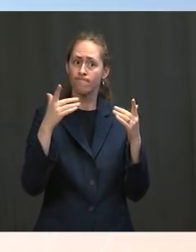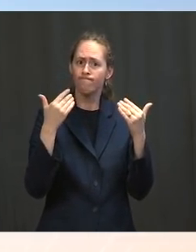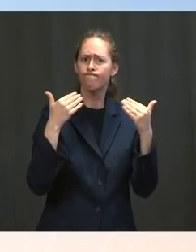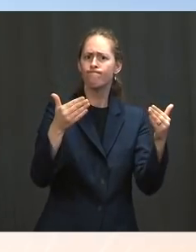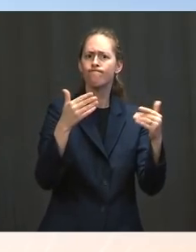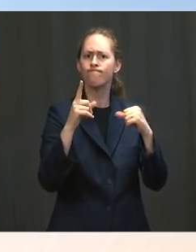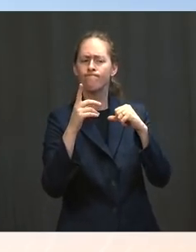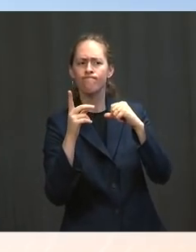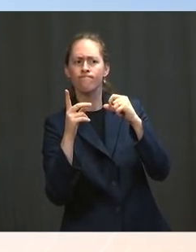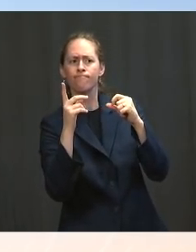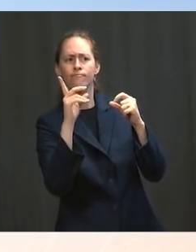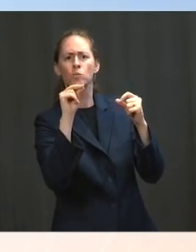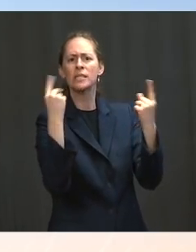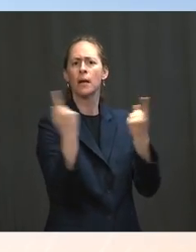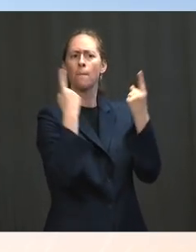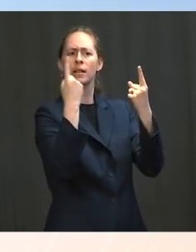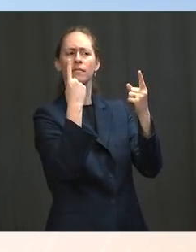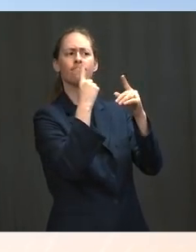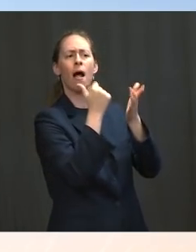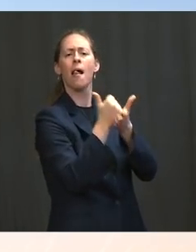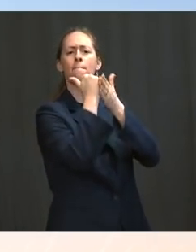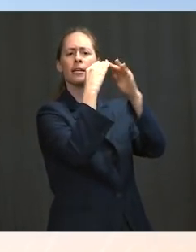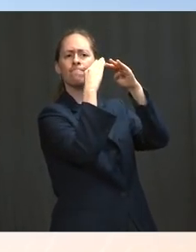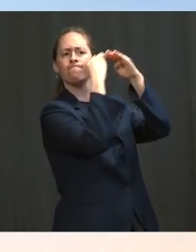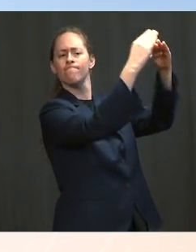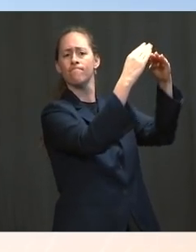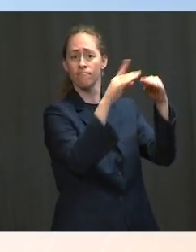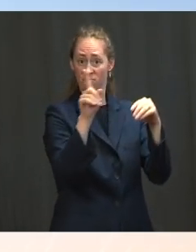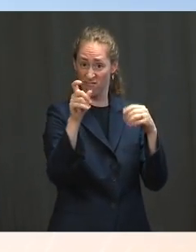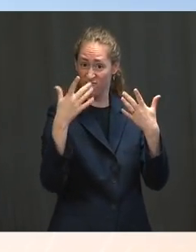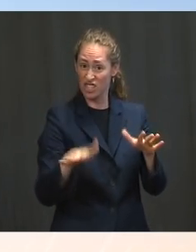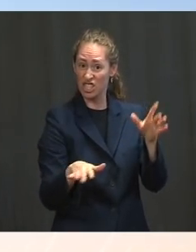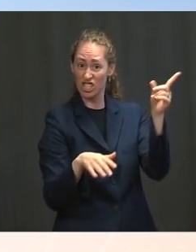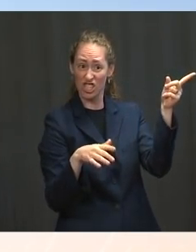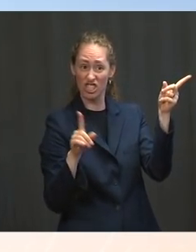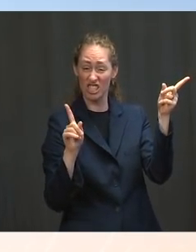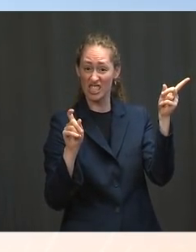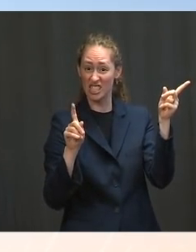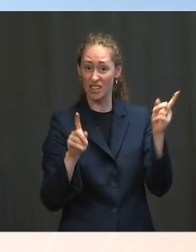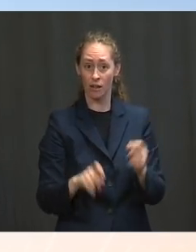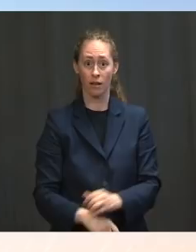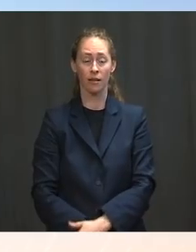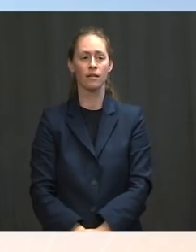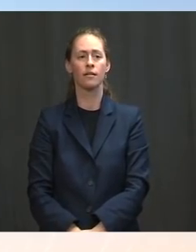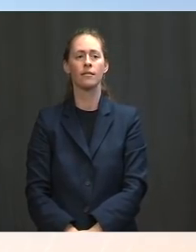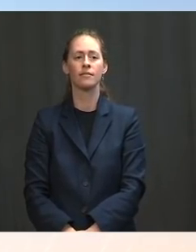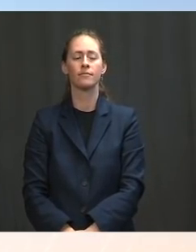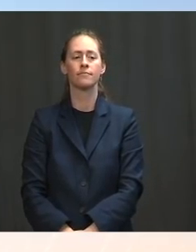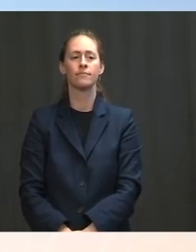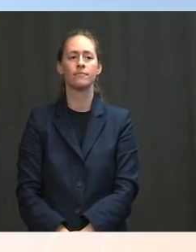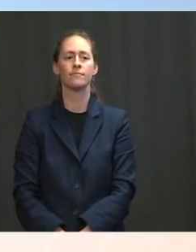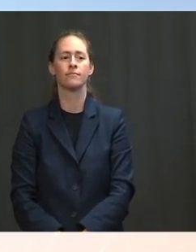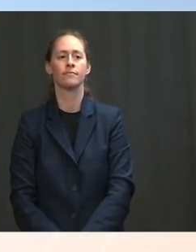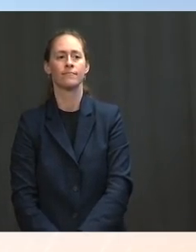Ms. Psaki: Well, I -- again, I would say it's a little bit disproving a negative there because this is -- what we're talking about here is a ransomware attack --